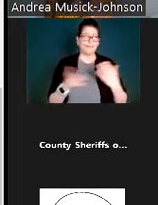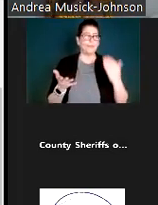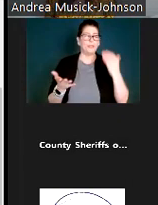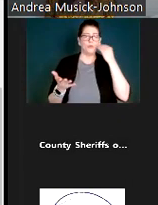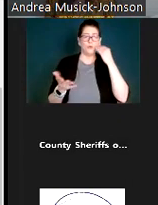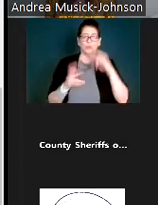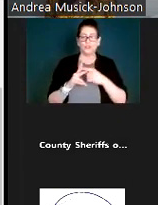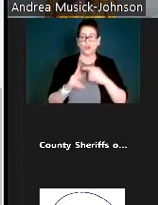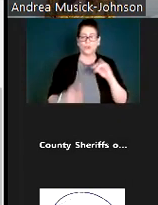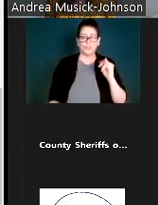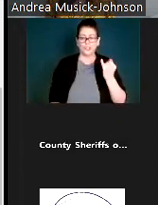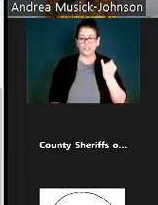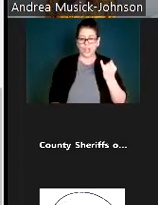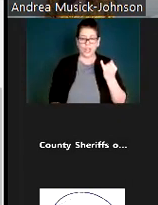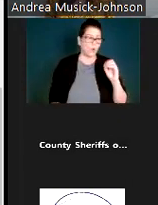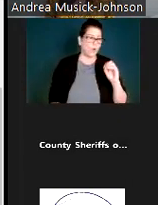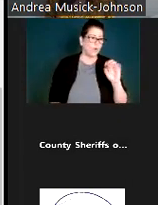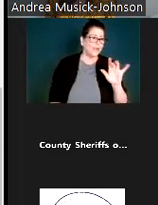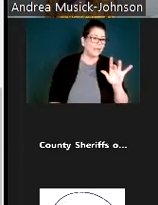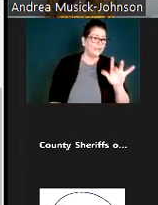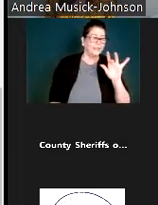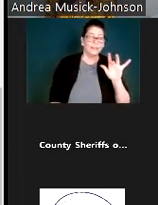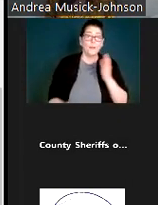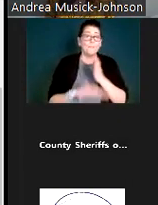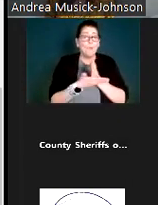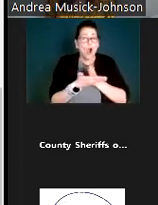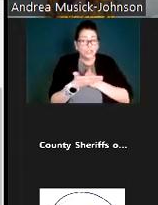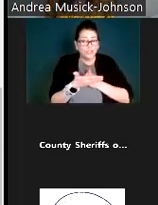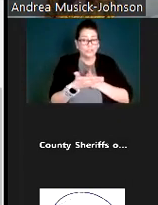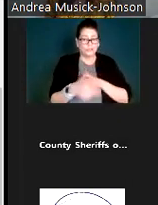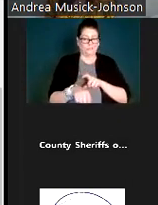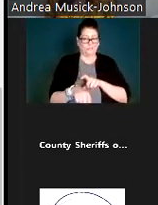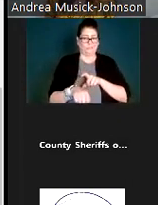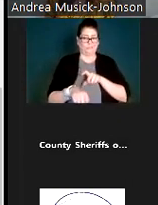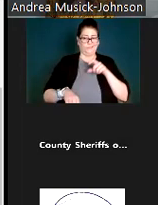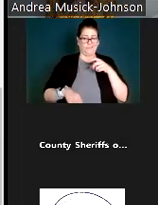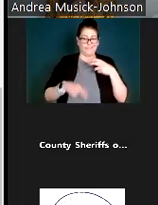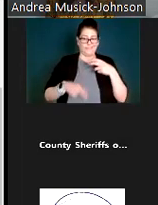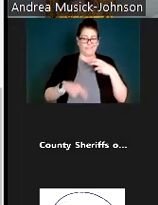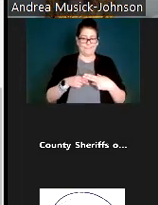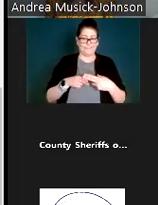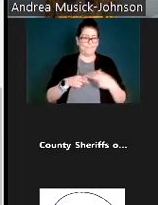You could click "partial name" and it'll prompt you to put in at least 2 characters for the